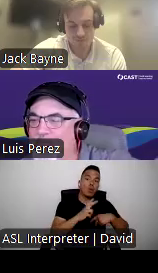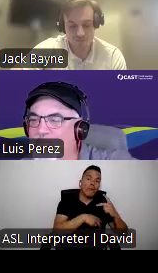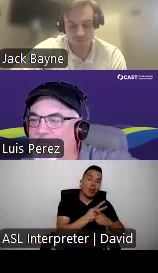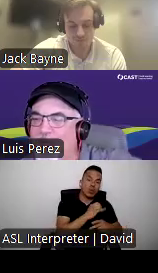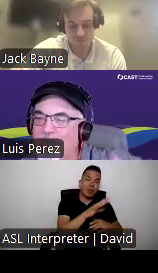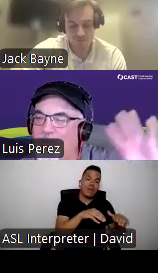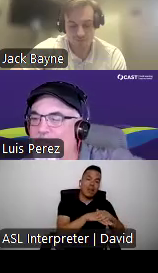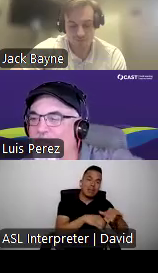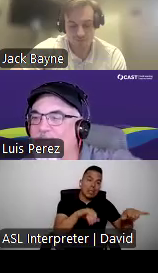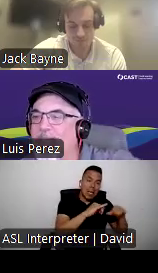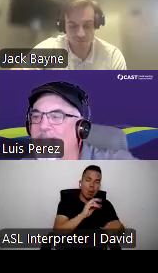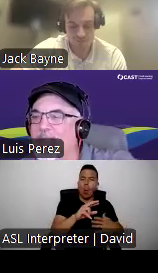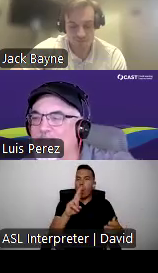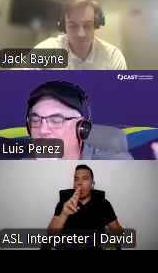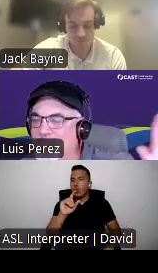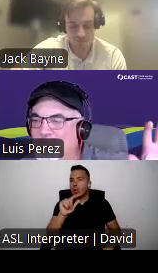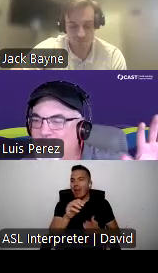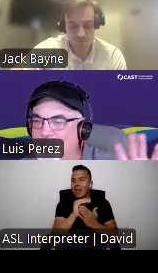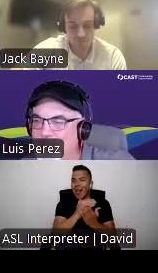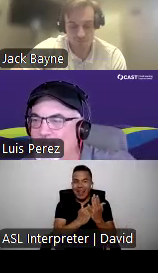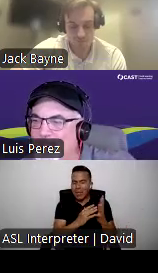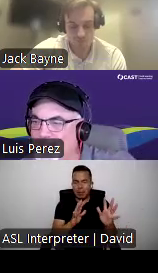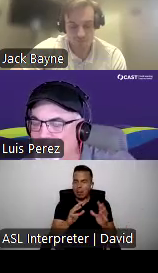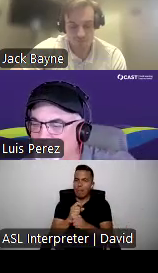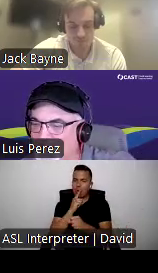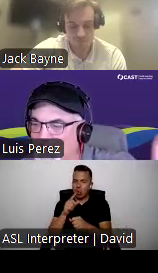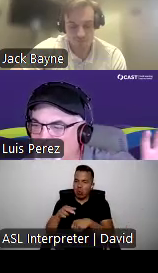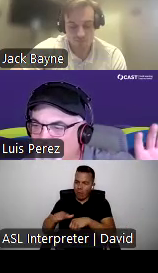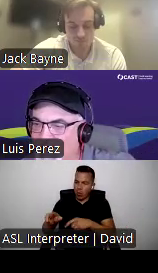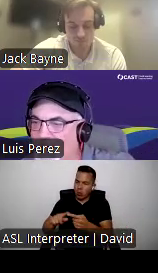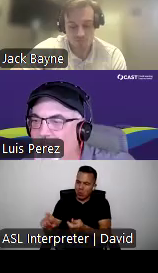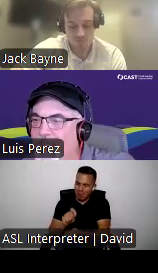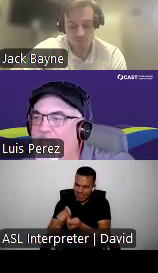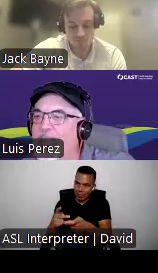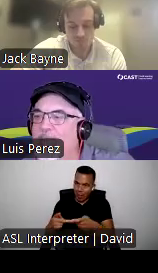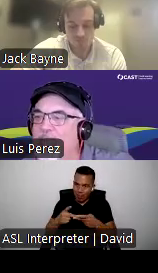standard or the UDL Guidelines. We want to make sure that we use the prompt to guide the AI to